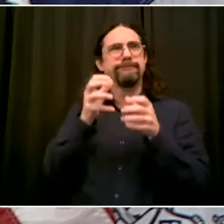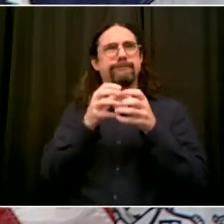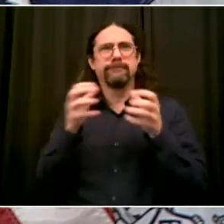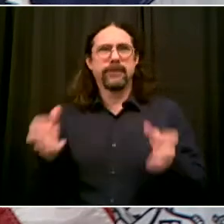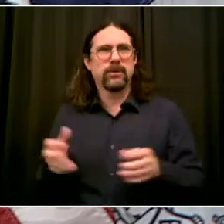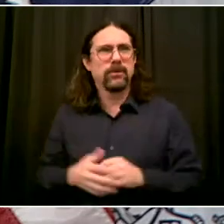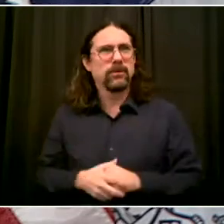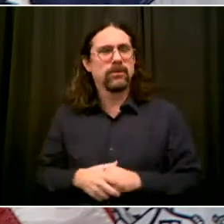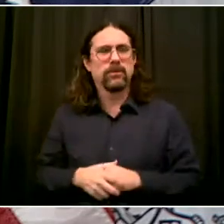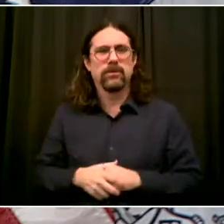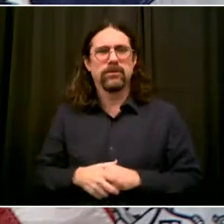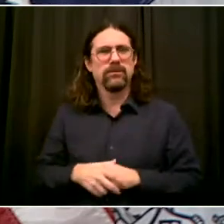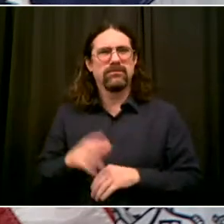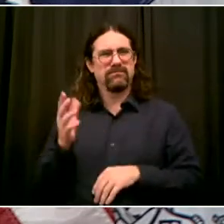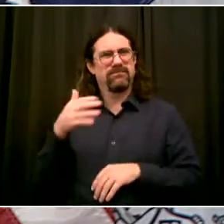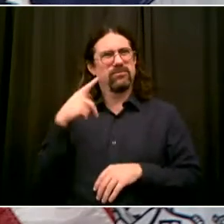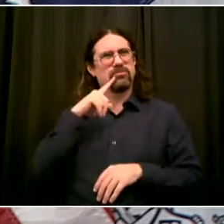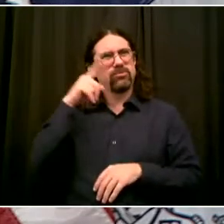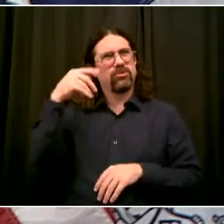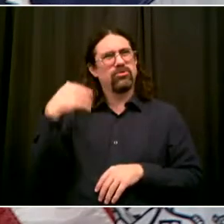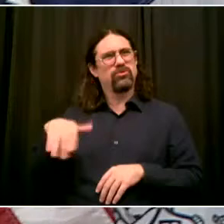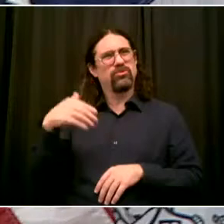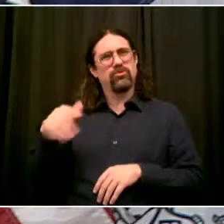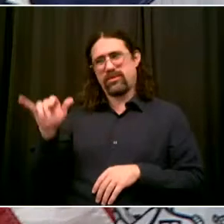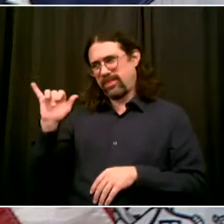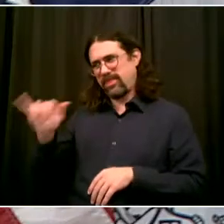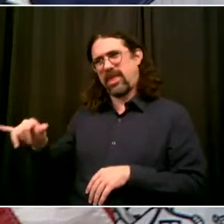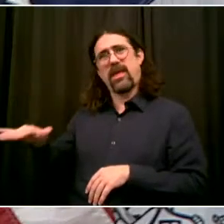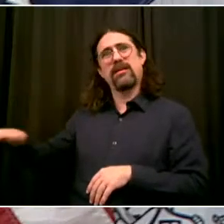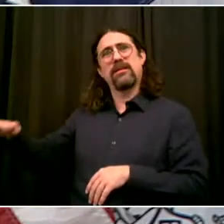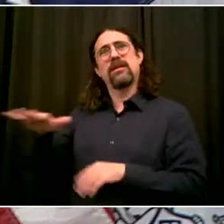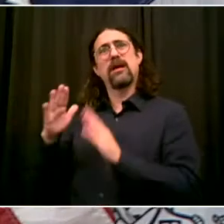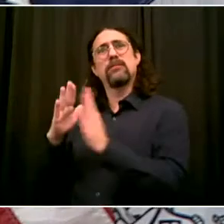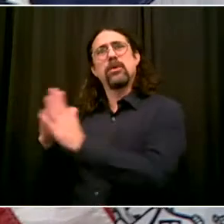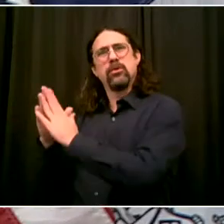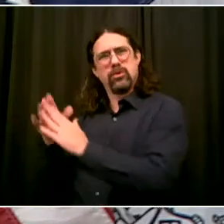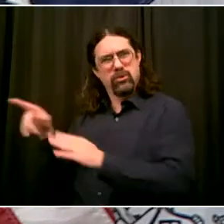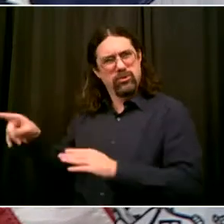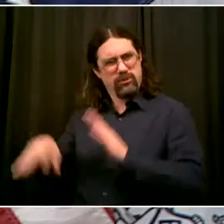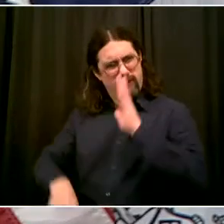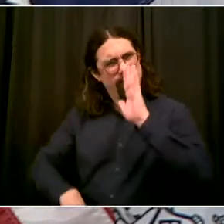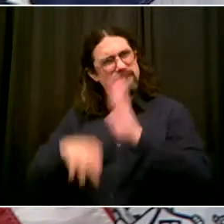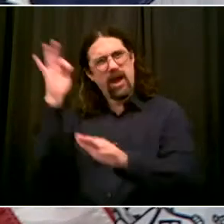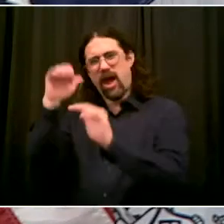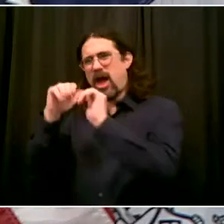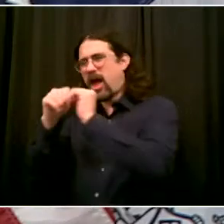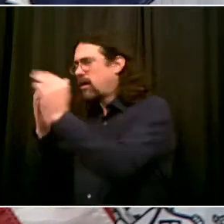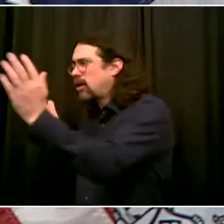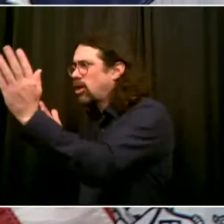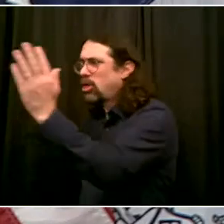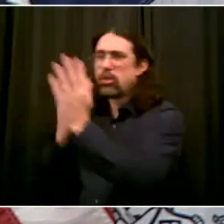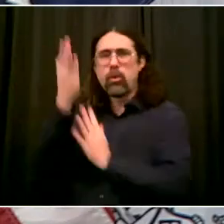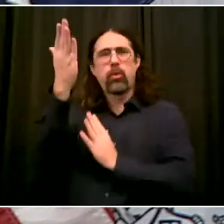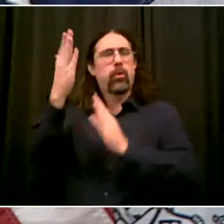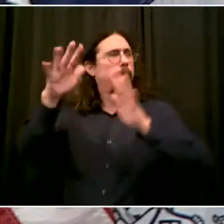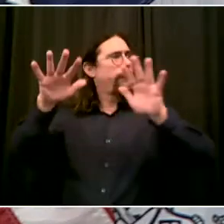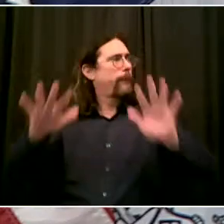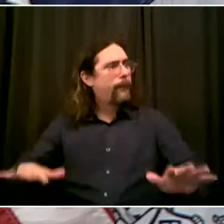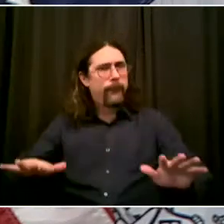THATATS I ACTUALLY AFFIRMING OF WHAT PEOPLE CAN DO WHEN THEY OVERCOME THEIR DIVISIONS.